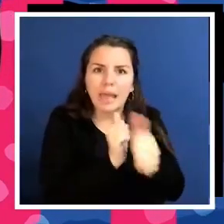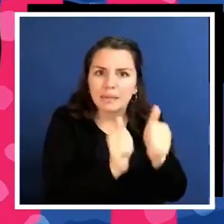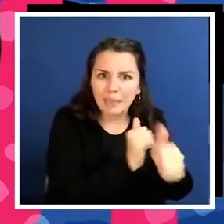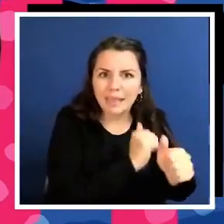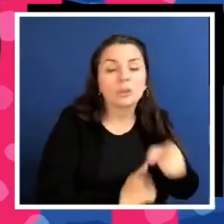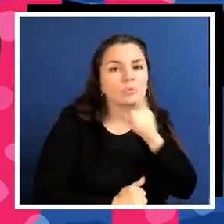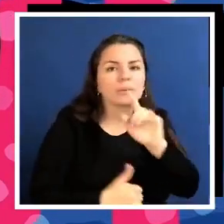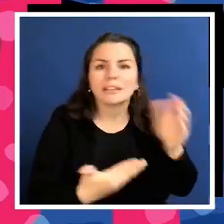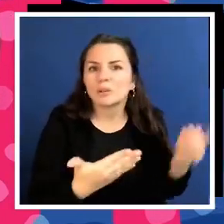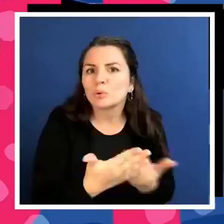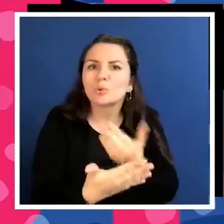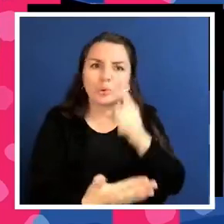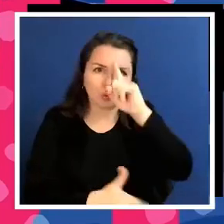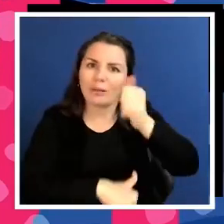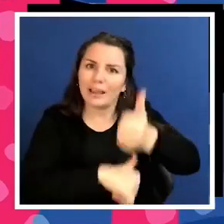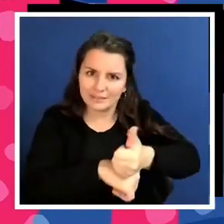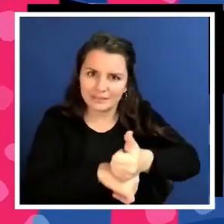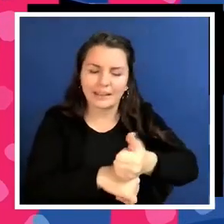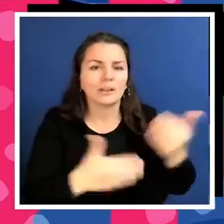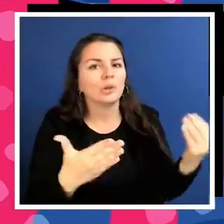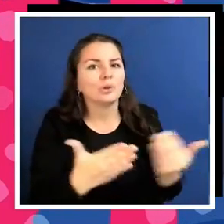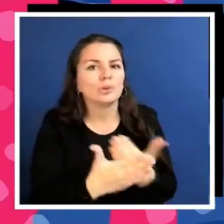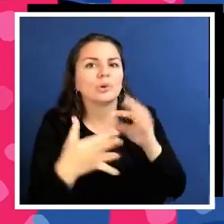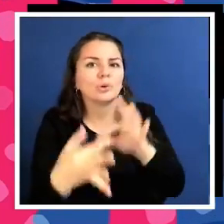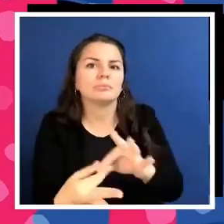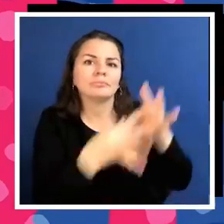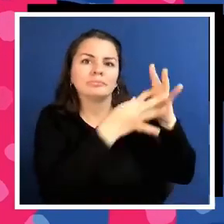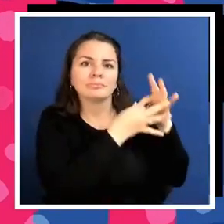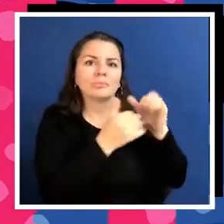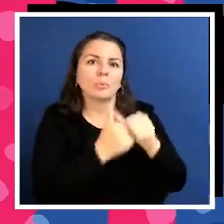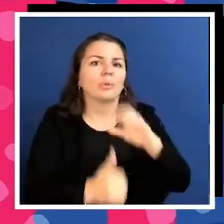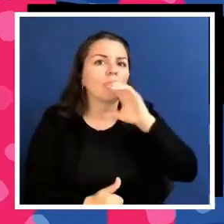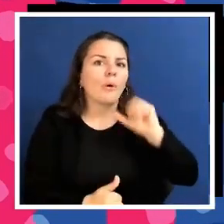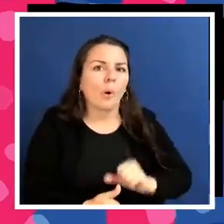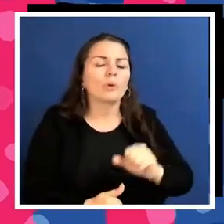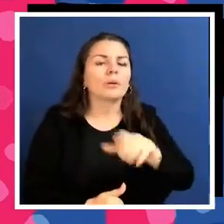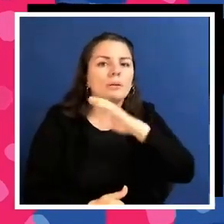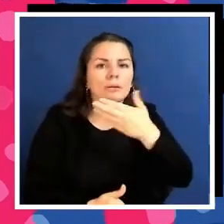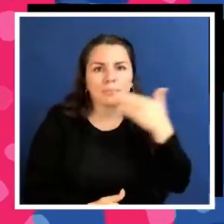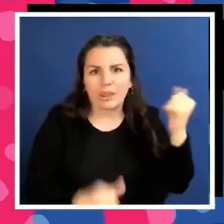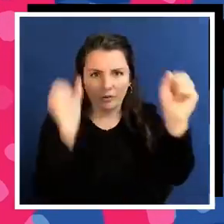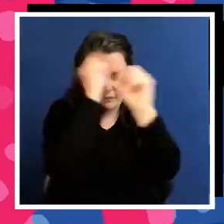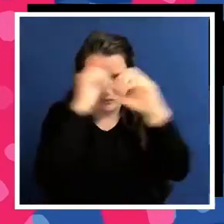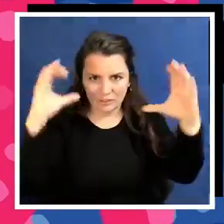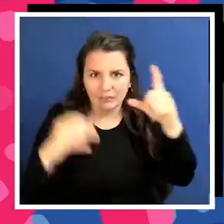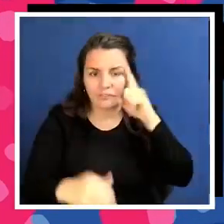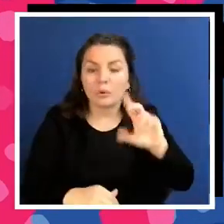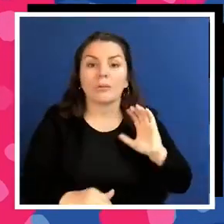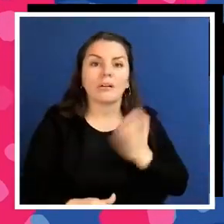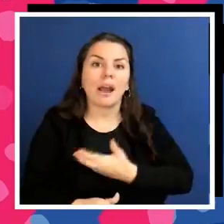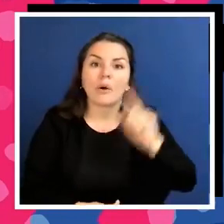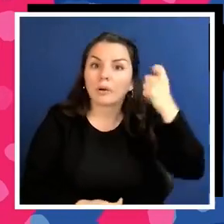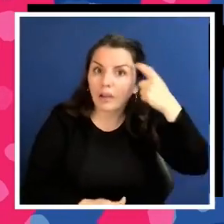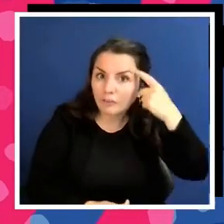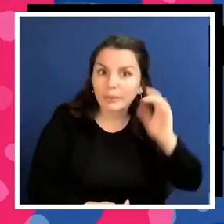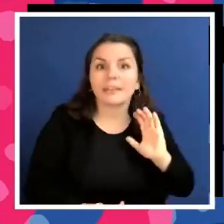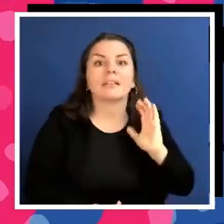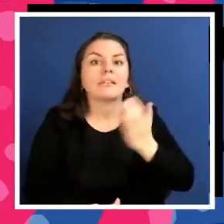ORGANIZERS AND ACTIVISTS AND